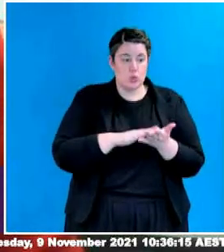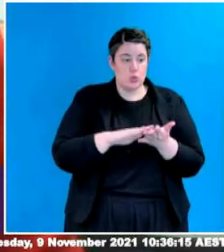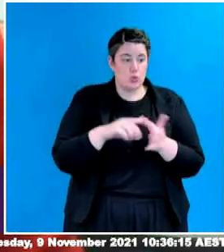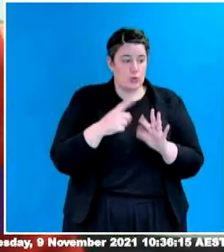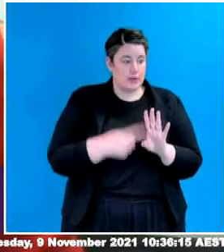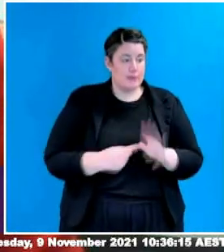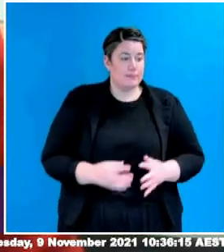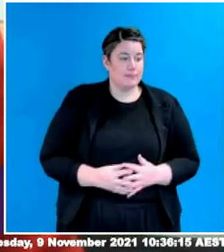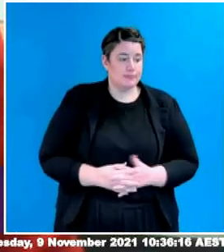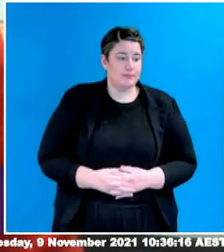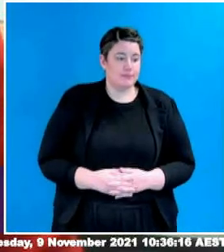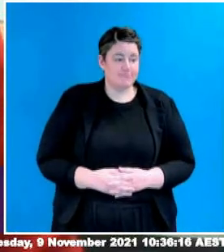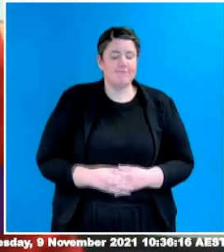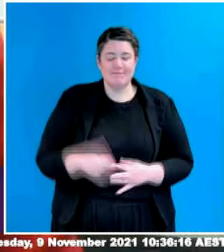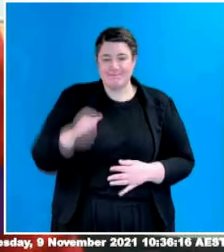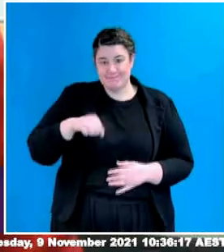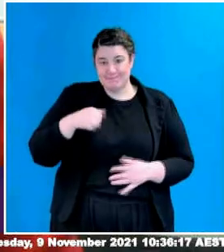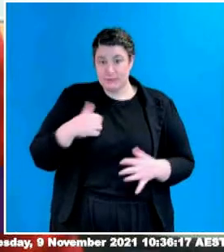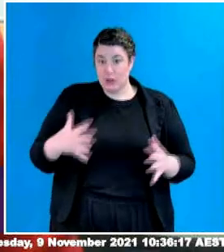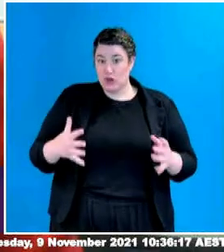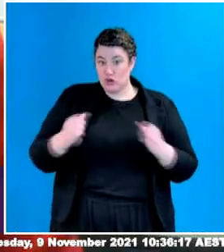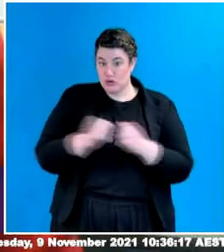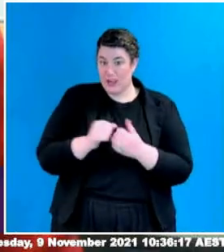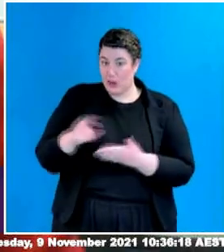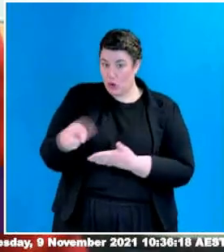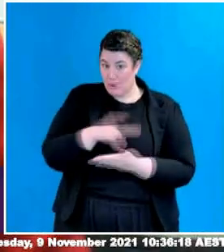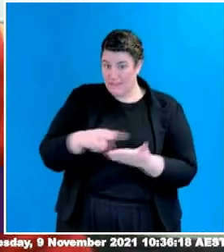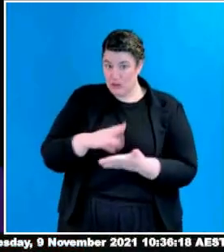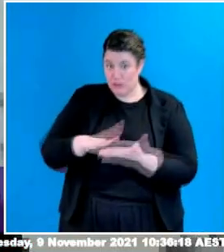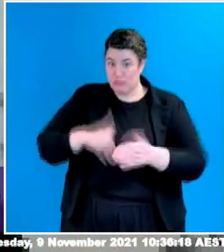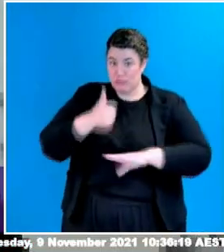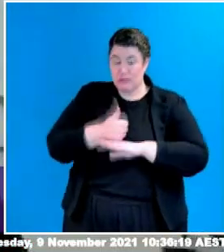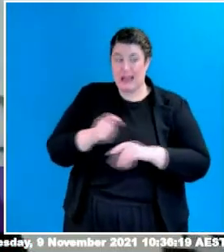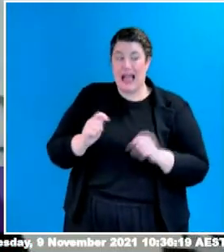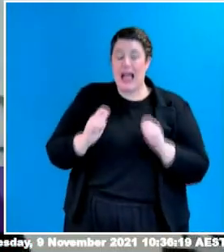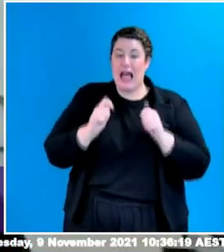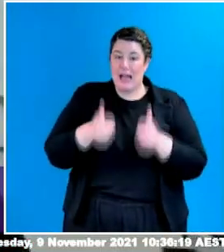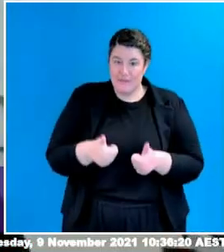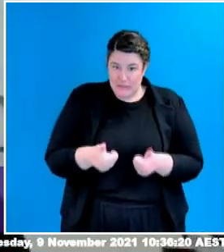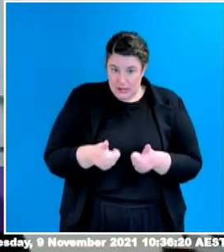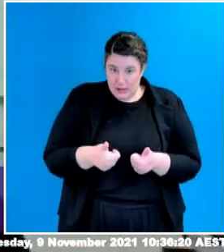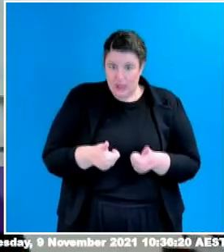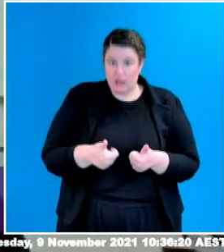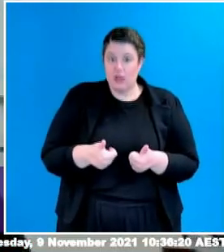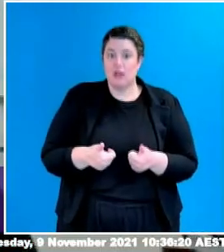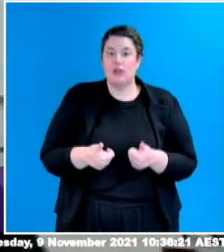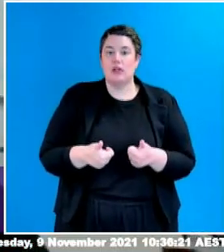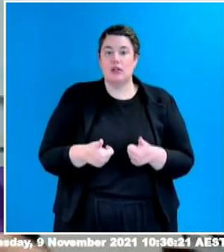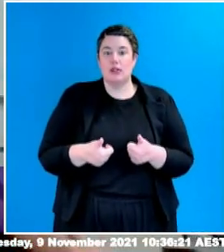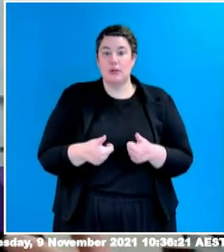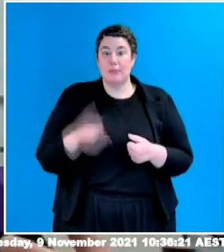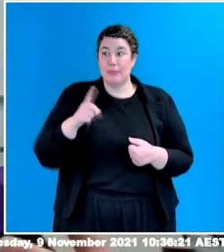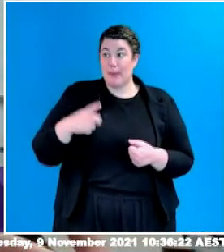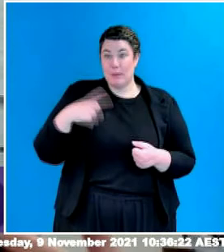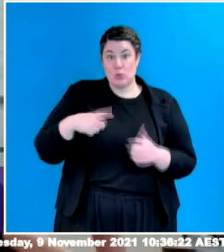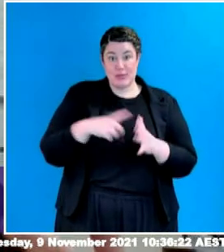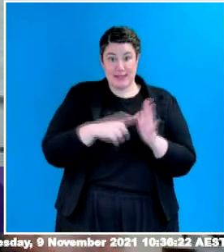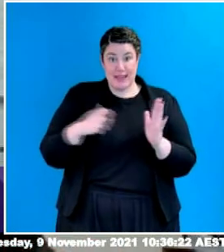Yes, I completely agree the Convention came after but because the